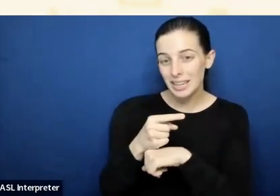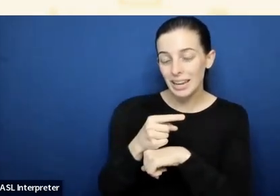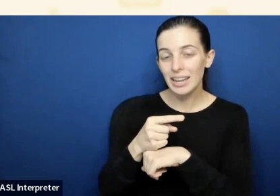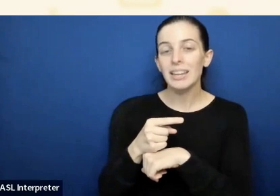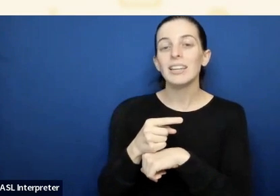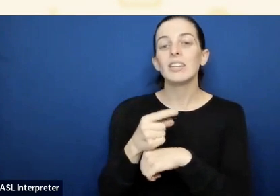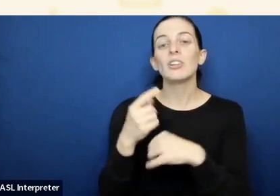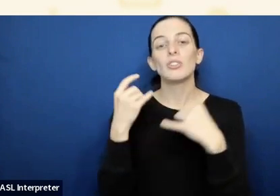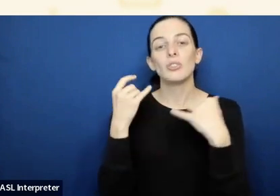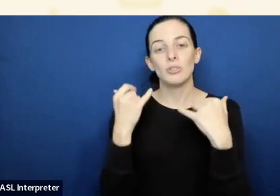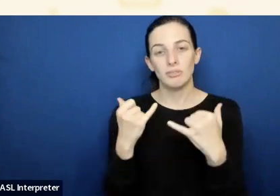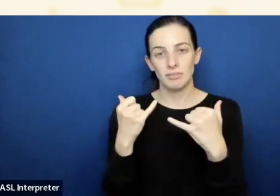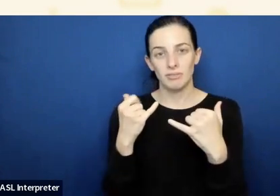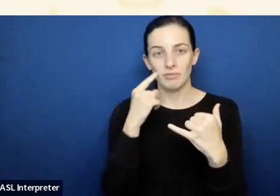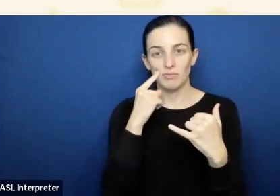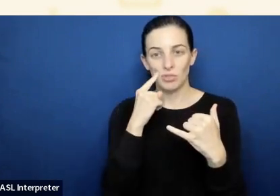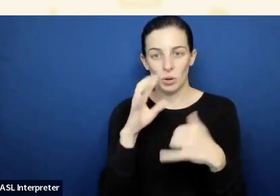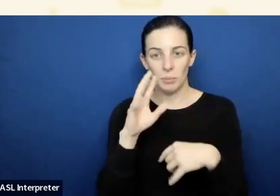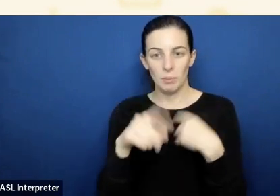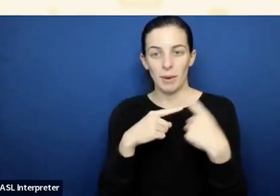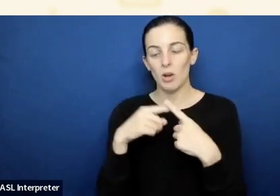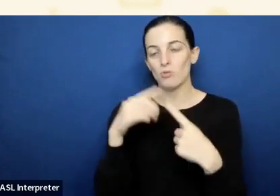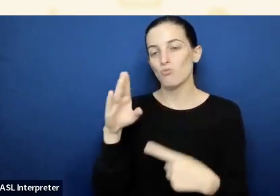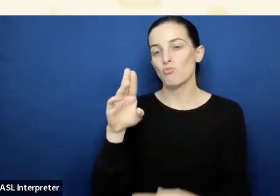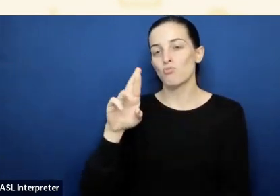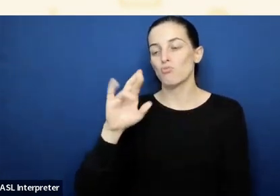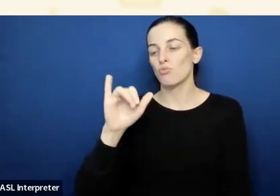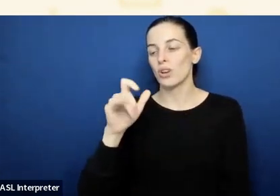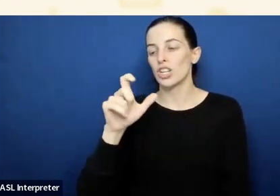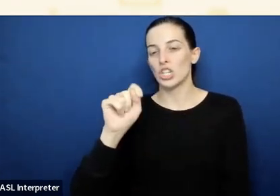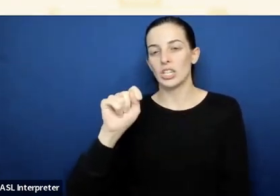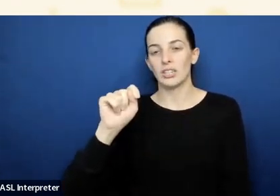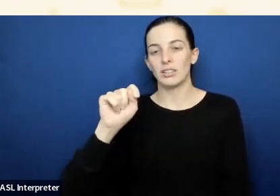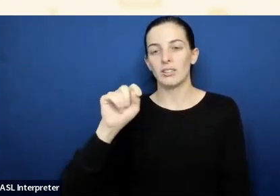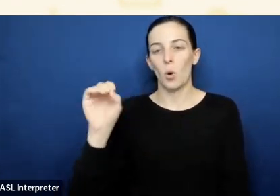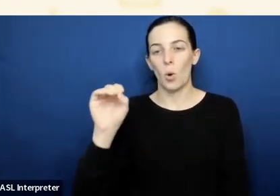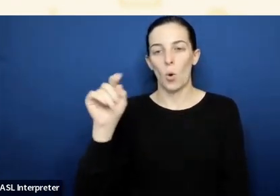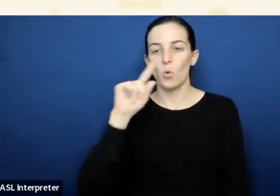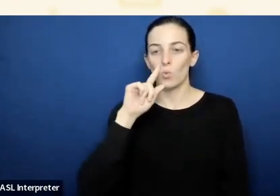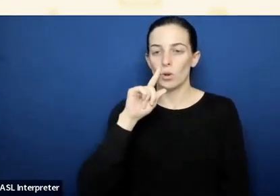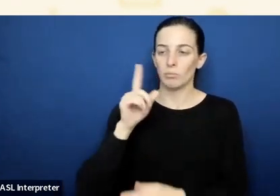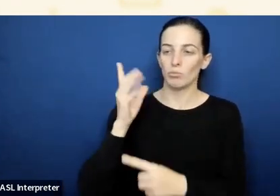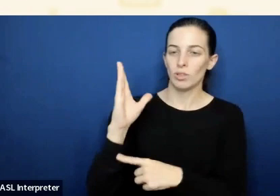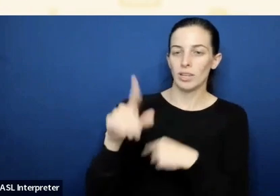and Chronic Disabilities, with Birgit Olzem. A little bit about her.